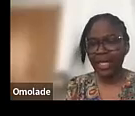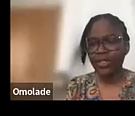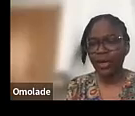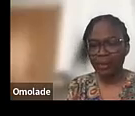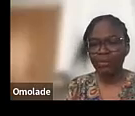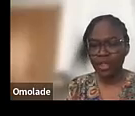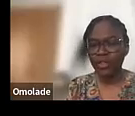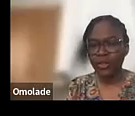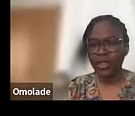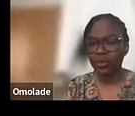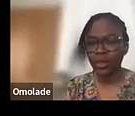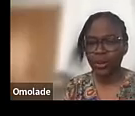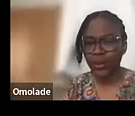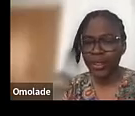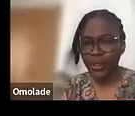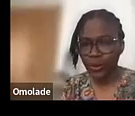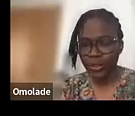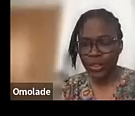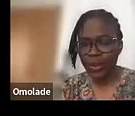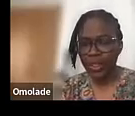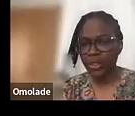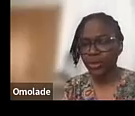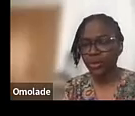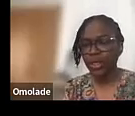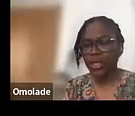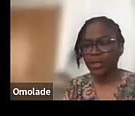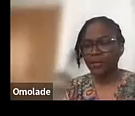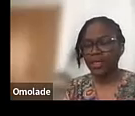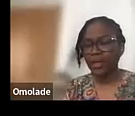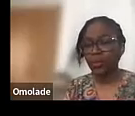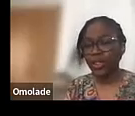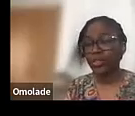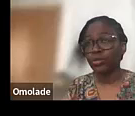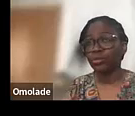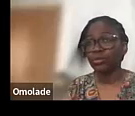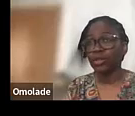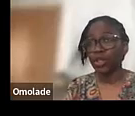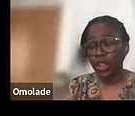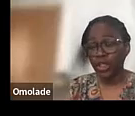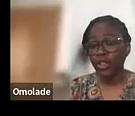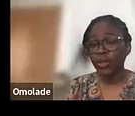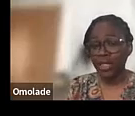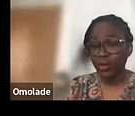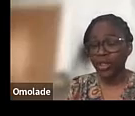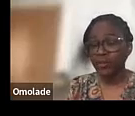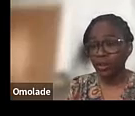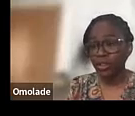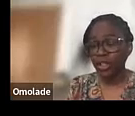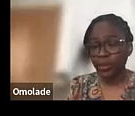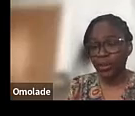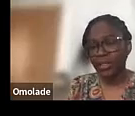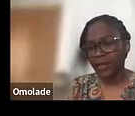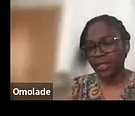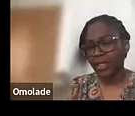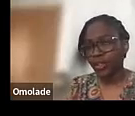Omolade: And so I'm just reiterating what we already know with respect to the fact that we need to continue to integrate voluntary community fit